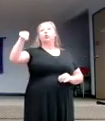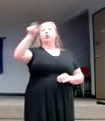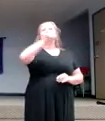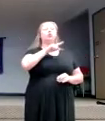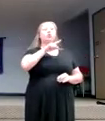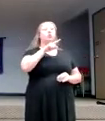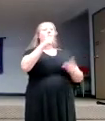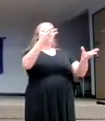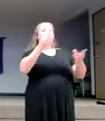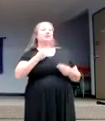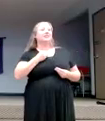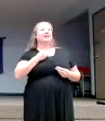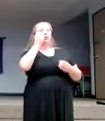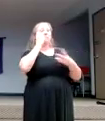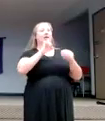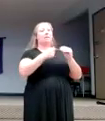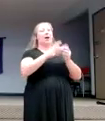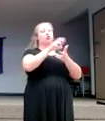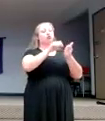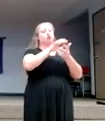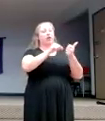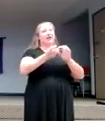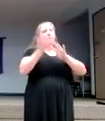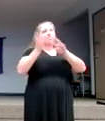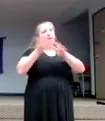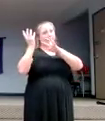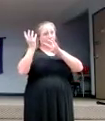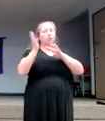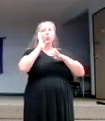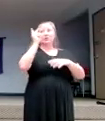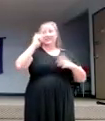information on the grinder pumps, you can actually see a grinder pump live in person if you haven't